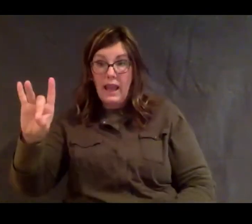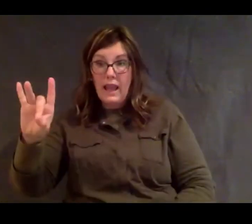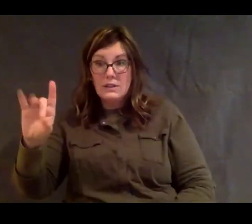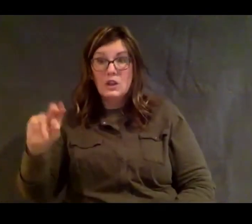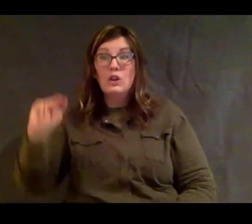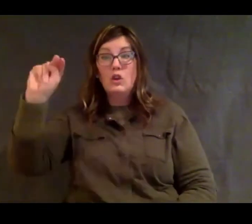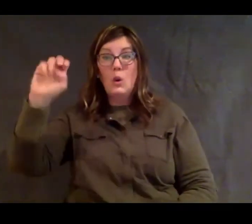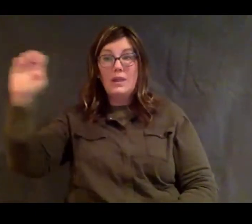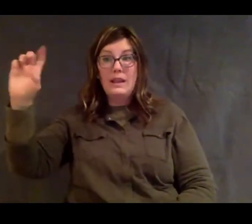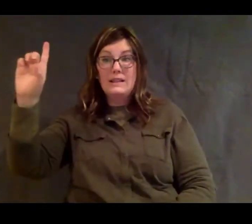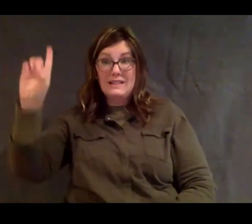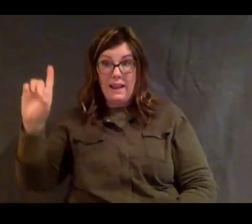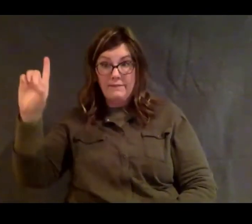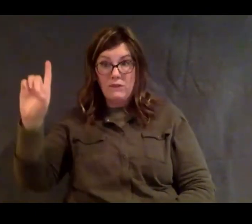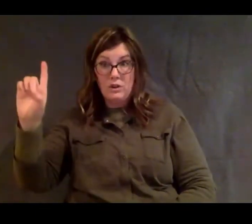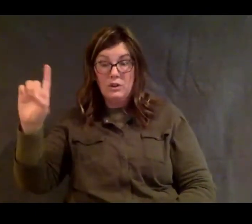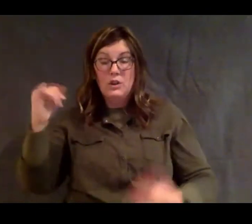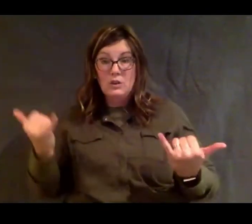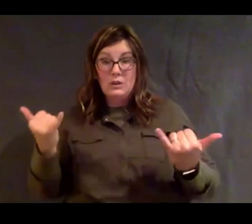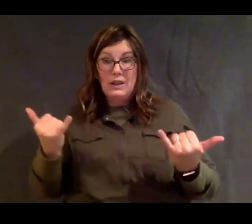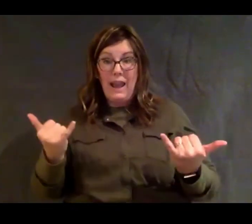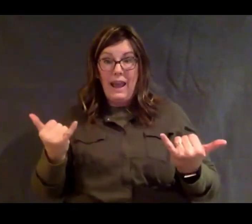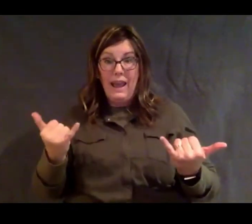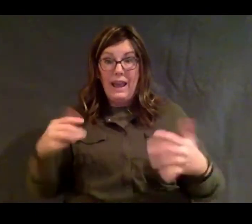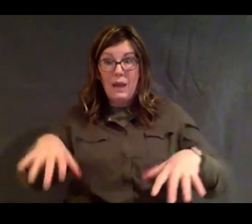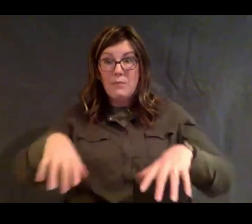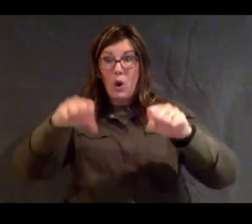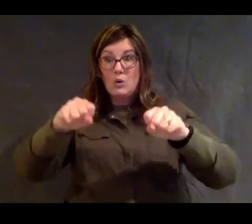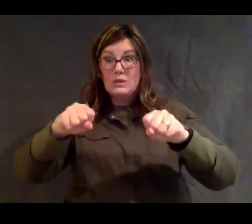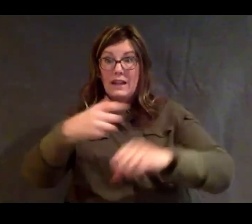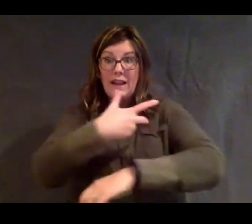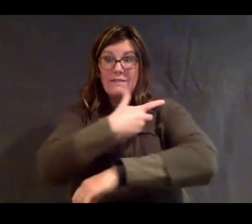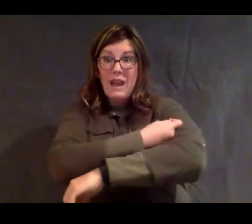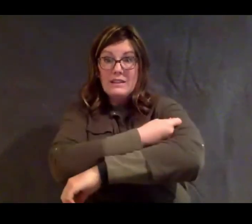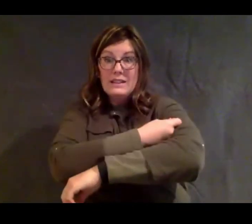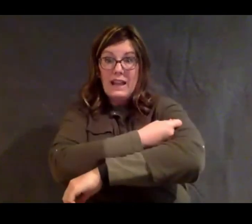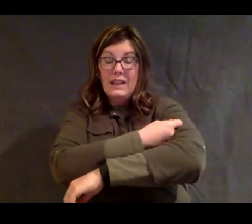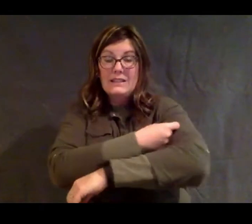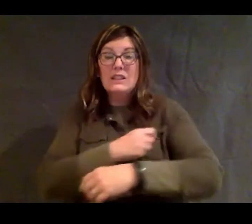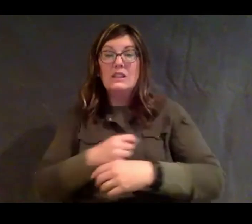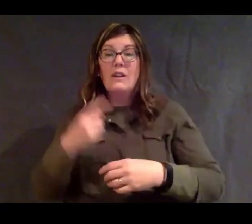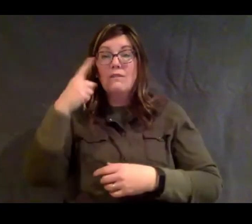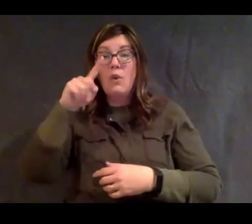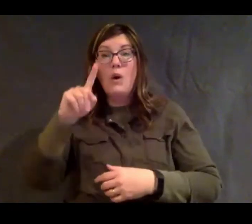i'm actually hosting a vaccination clinic for our seniors in northeast denver and was lucky enough